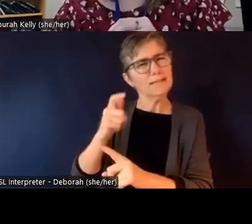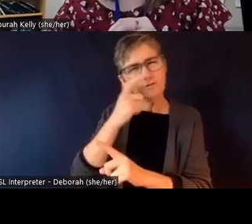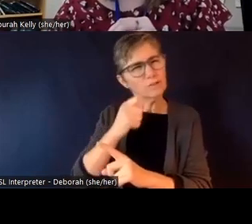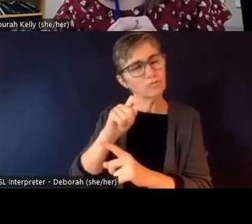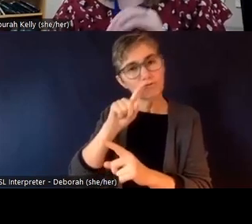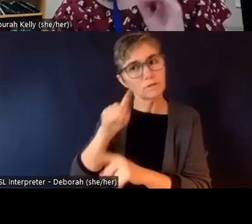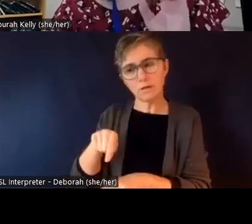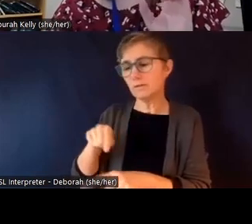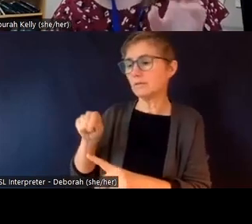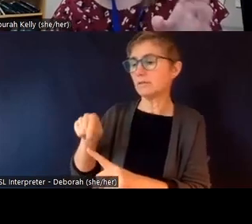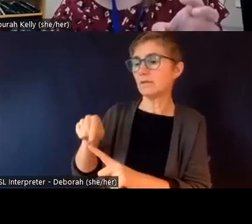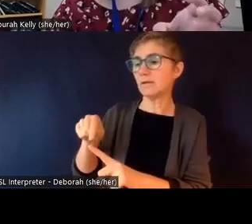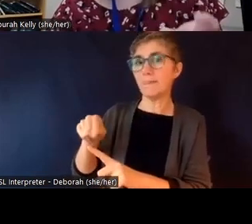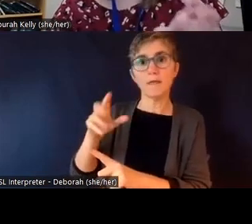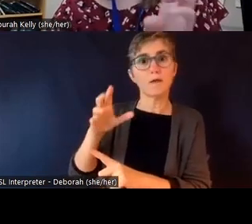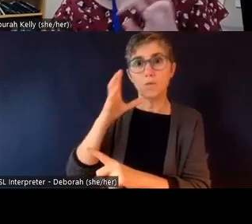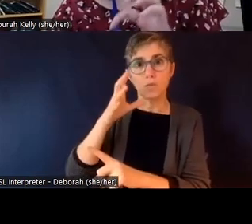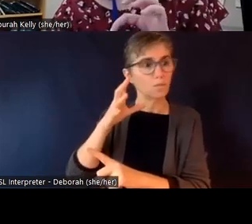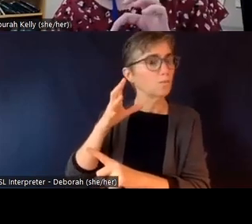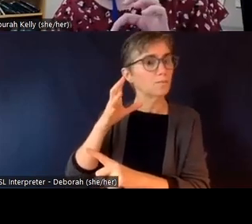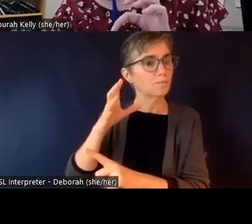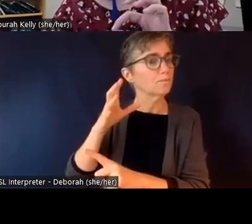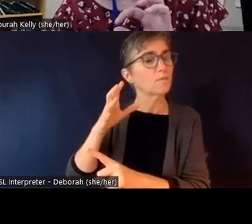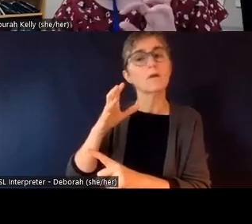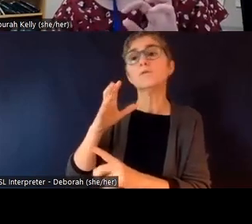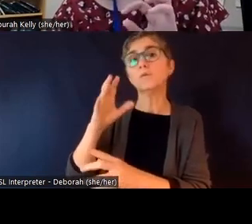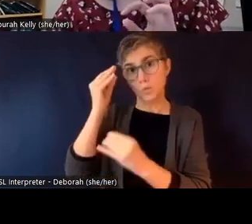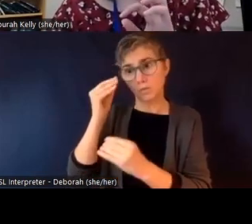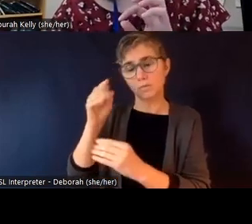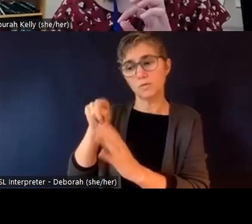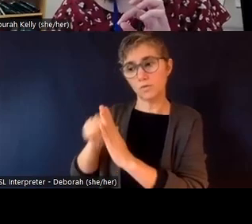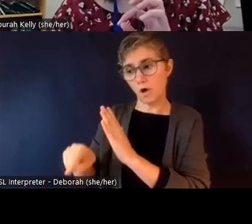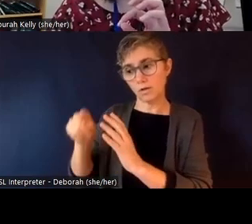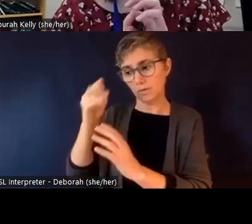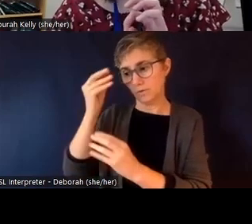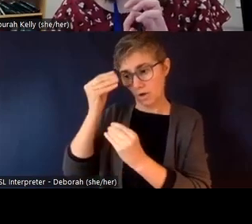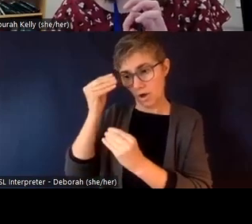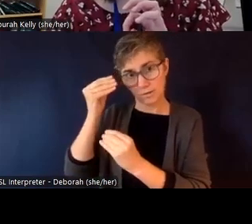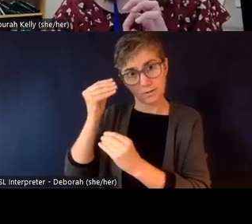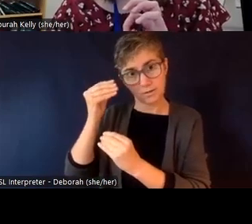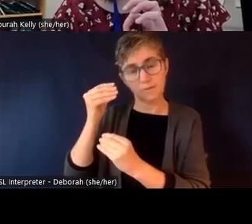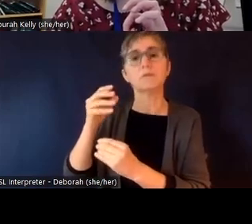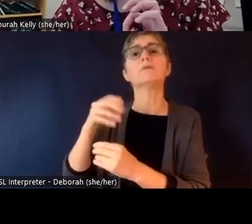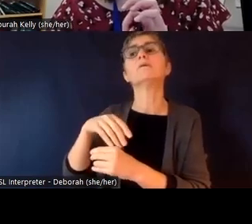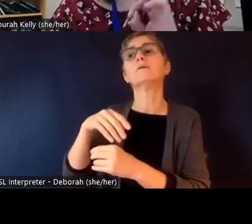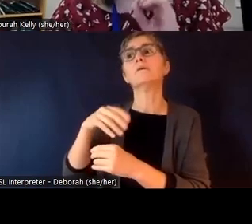groups, as well as suicidal thoughts and binge drinking, and suicide plans and binge drinking,